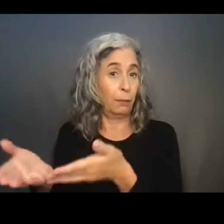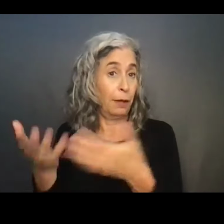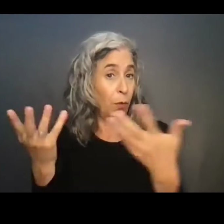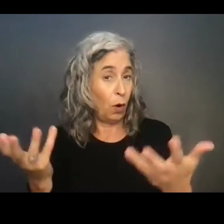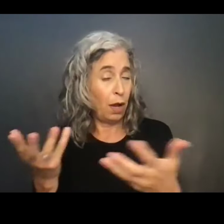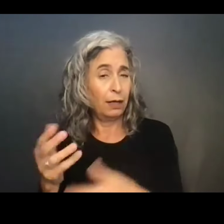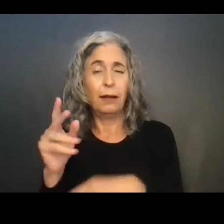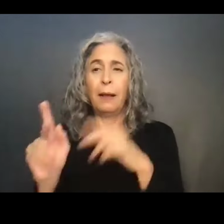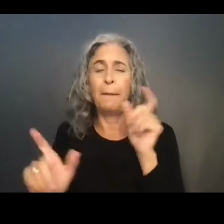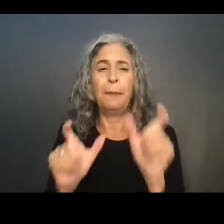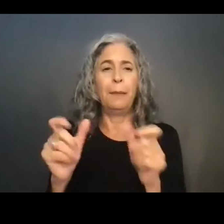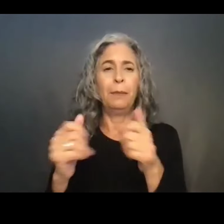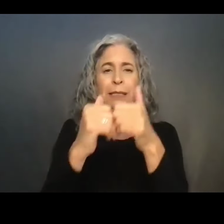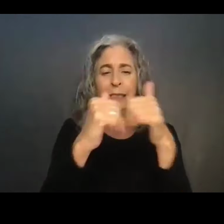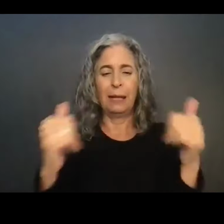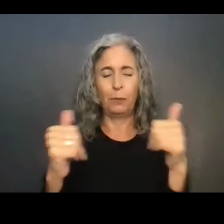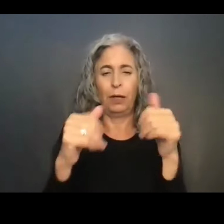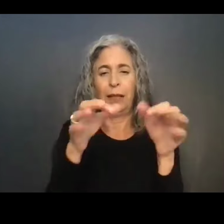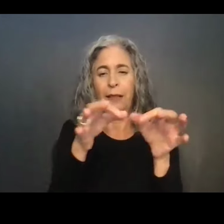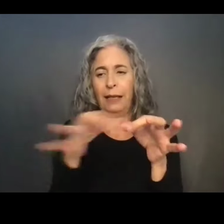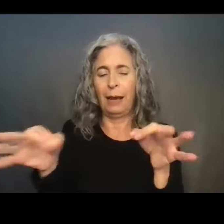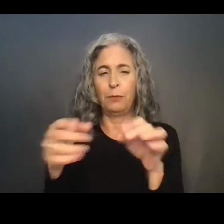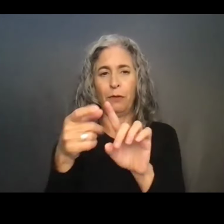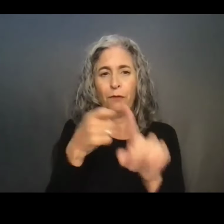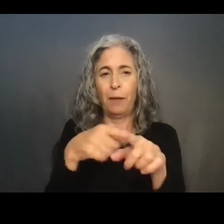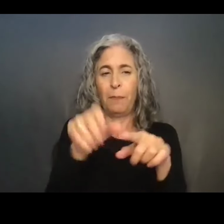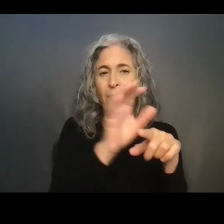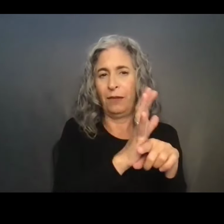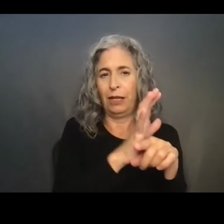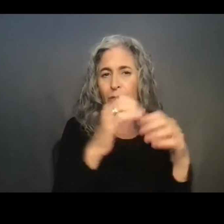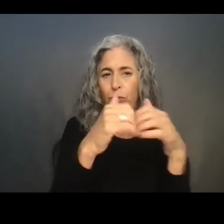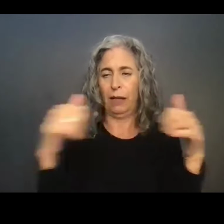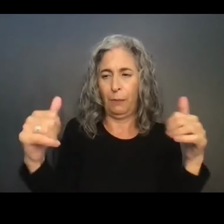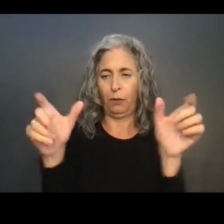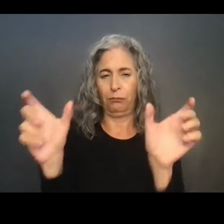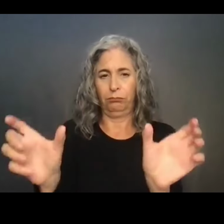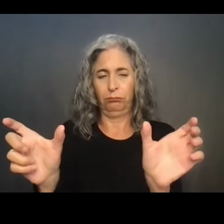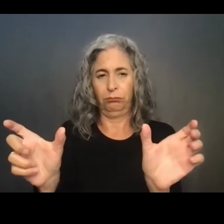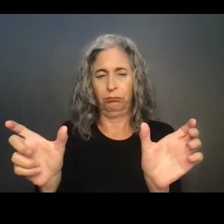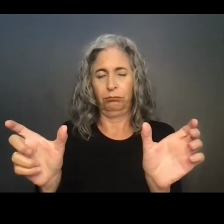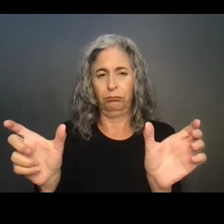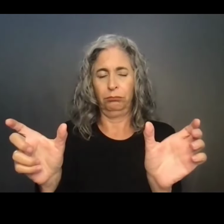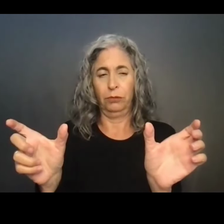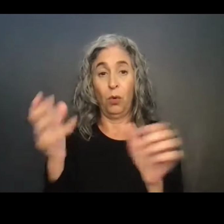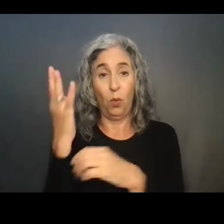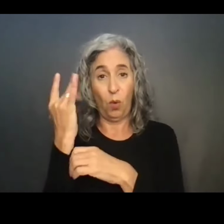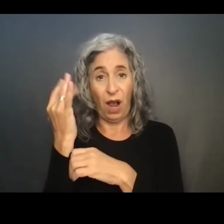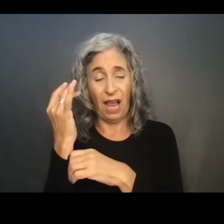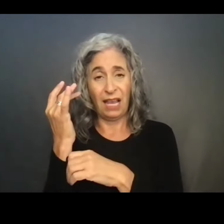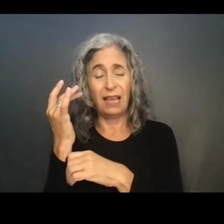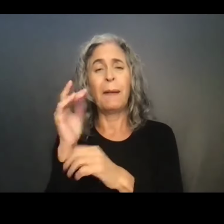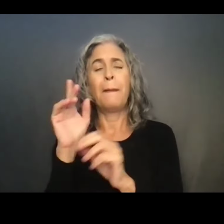people separate the captions from the actual video. So that it gives people the option of